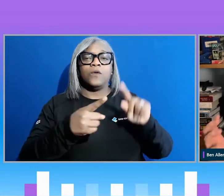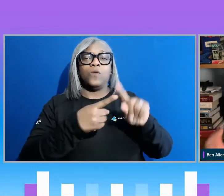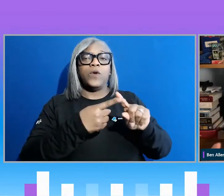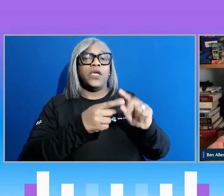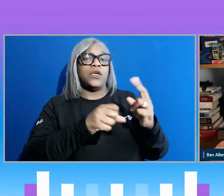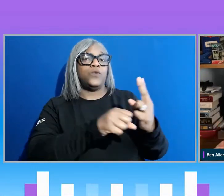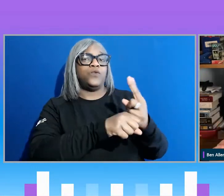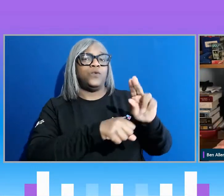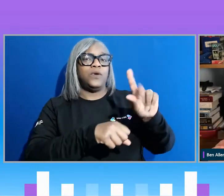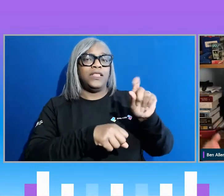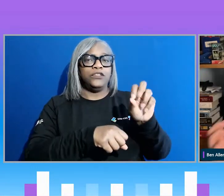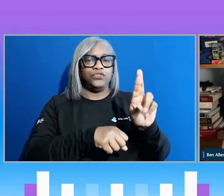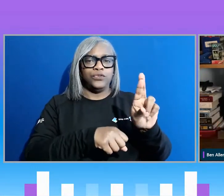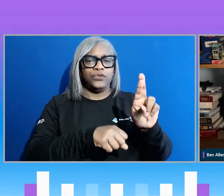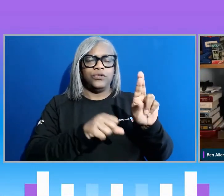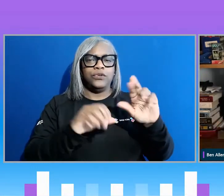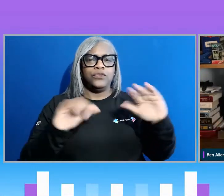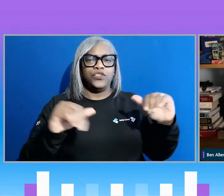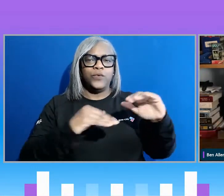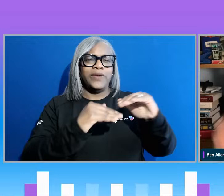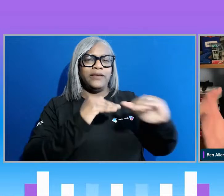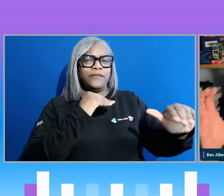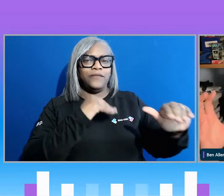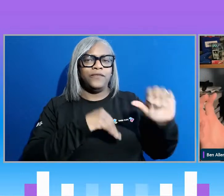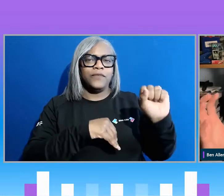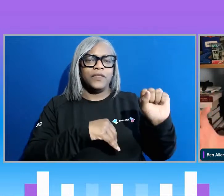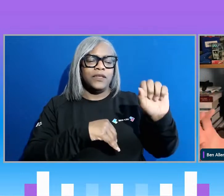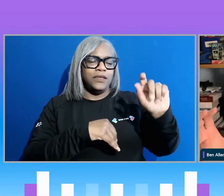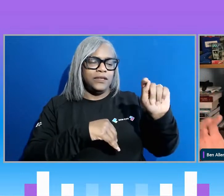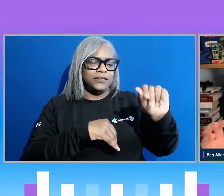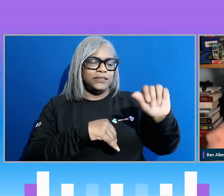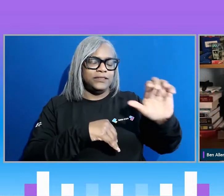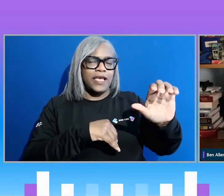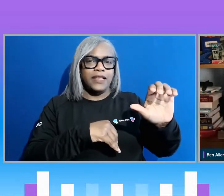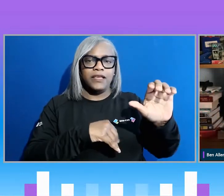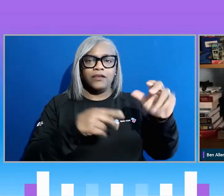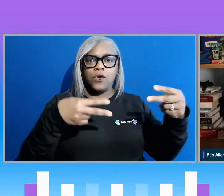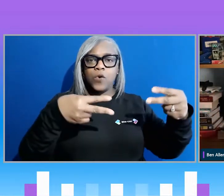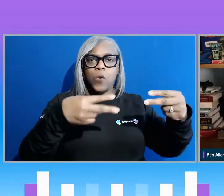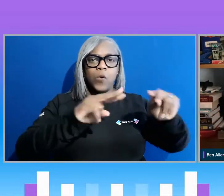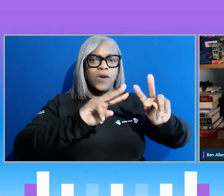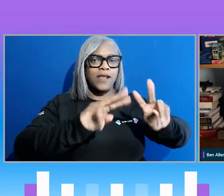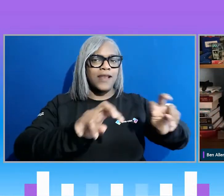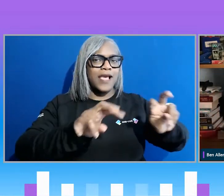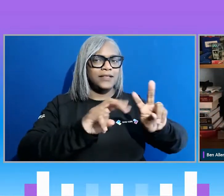linter. We're doing static code analysis. Right. We're not rendering the code to see what